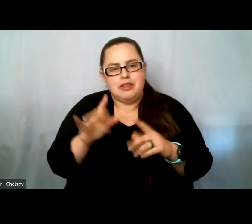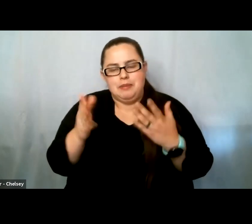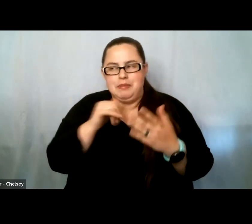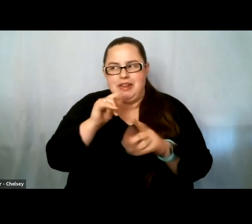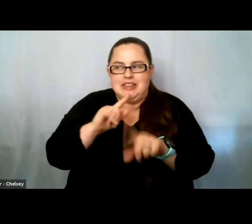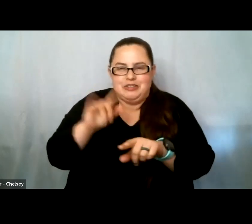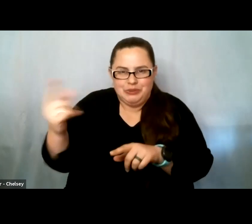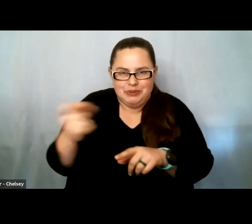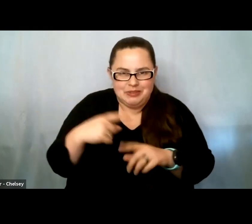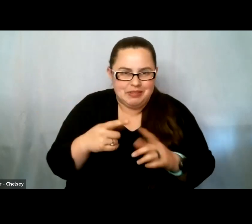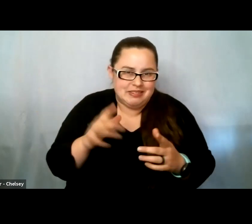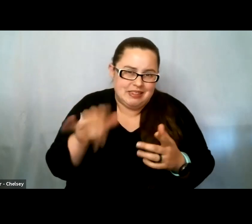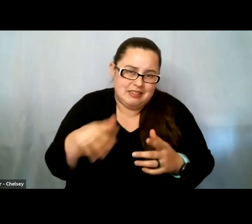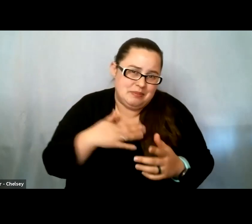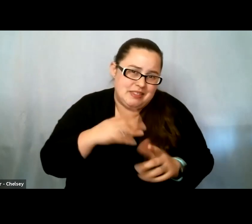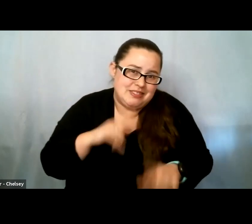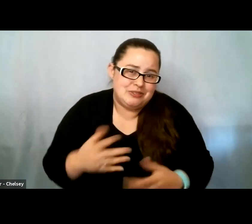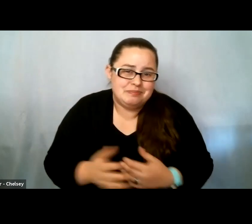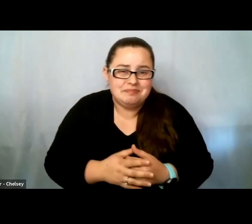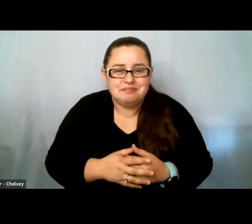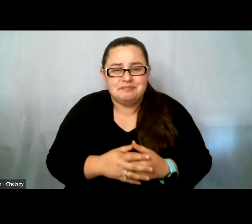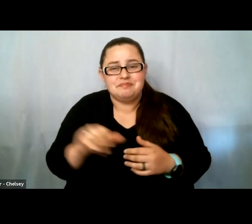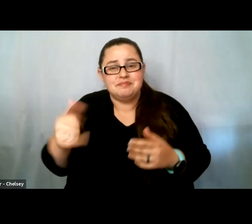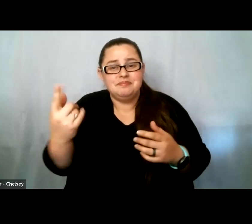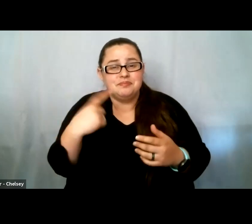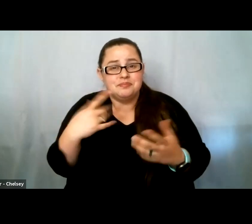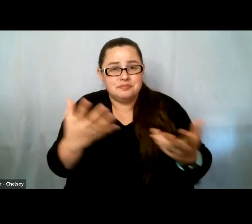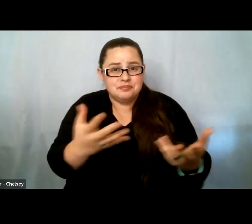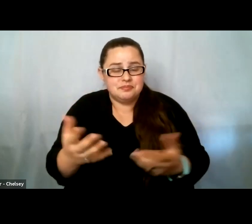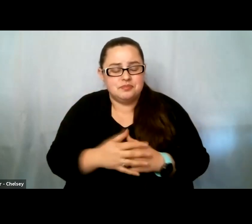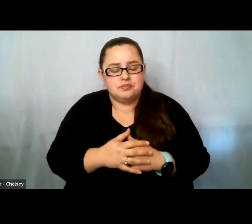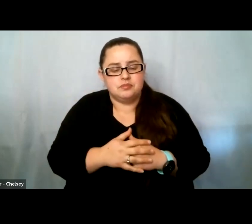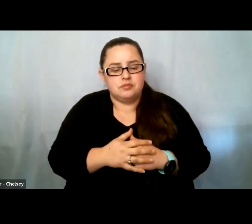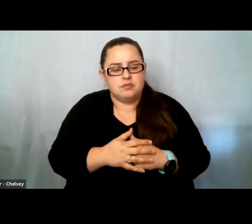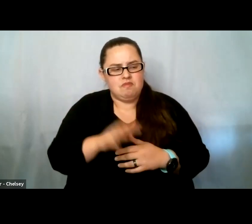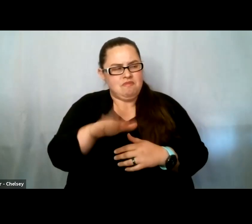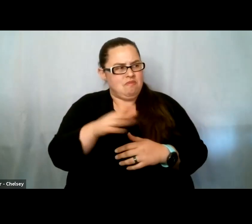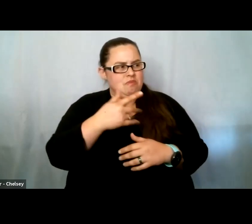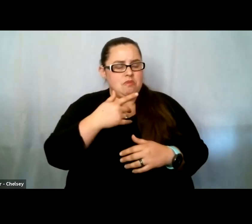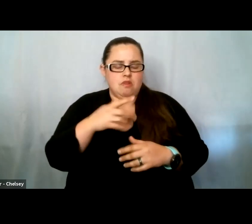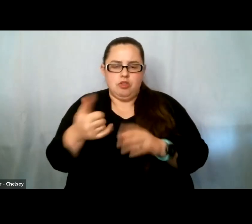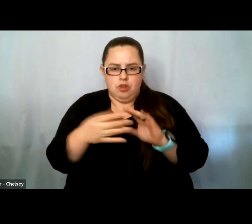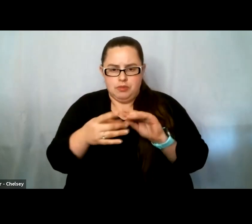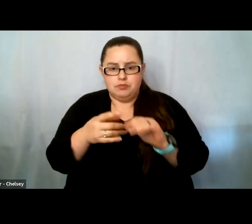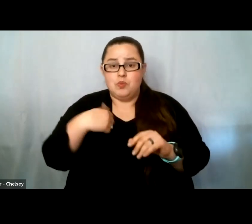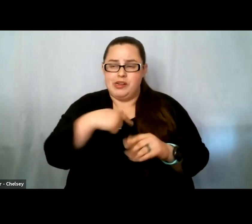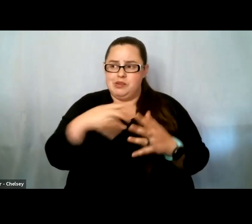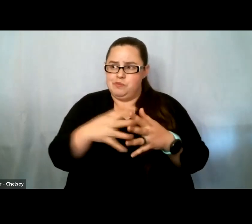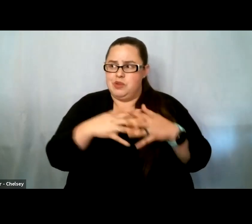I'm sorry, what else you got there? Nileen Clark: Okay. In other comments, are we not as America as a country and experiment?